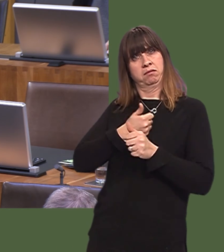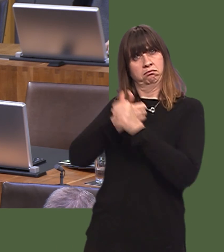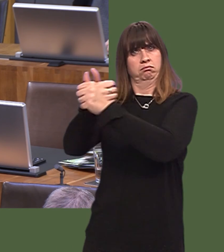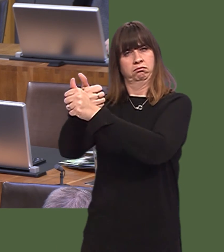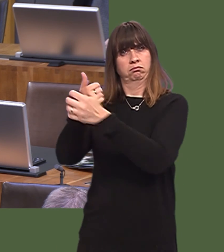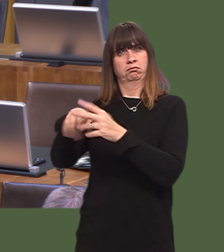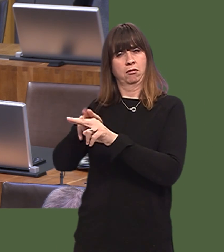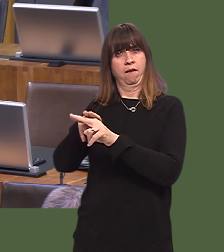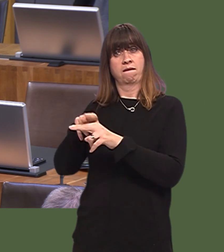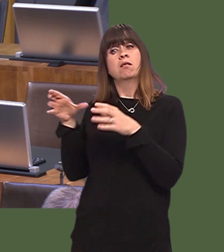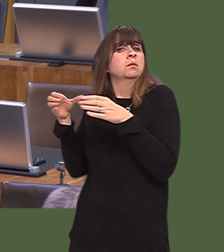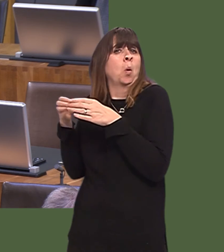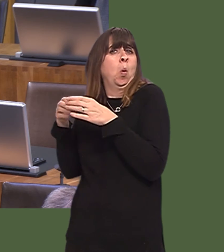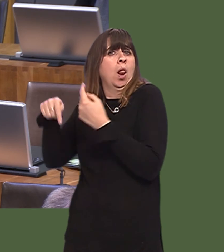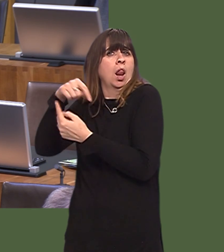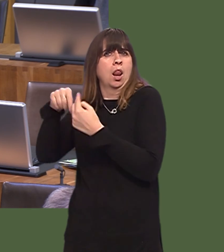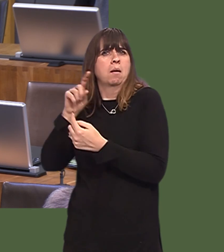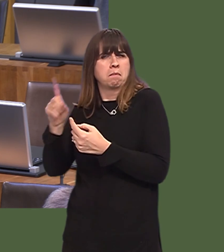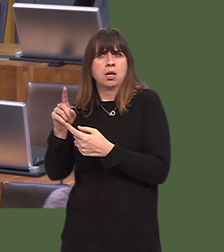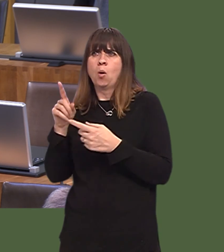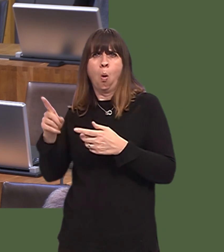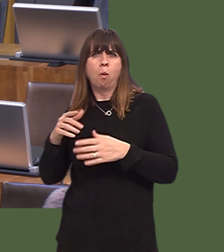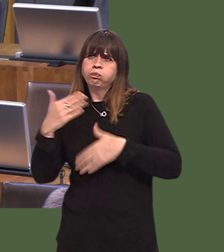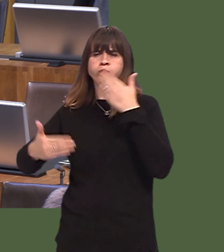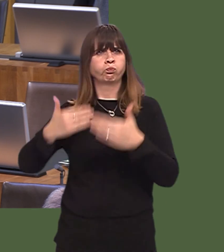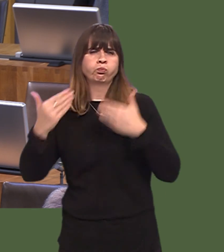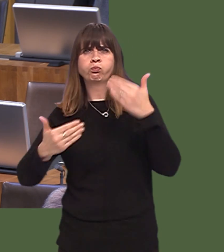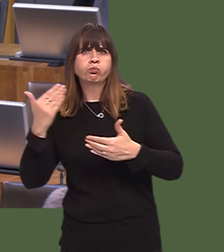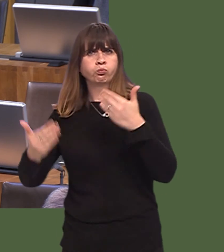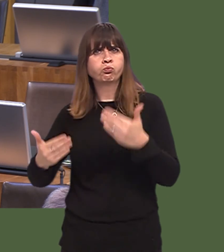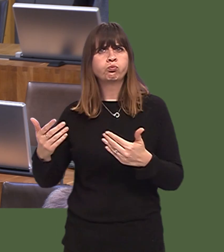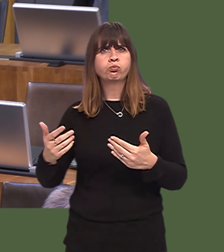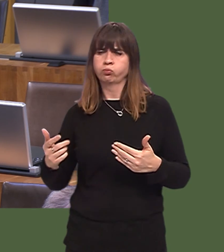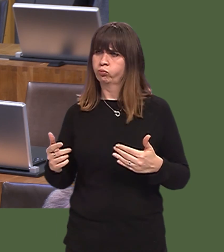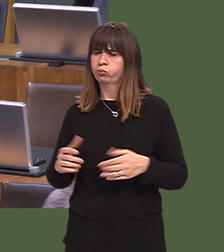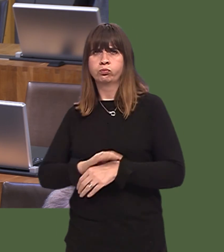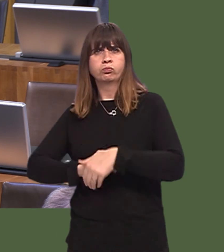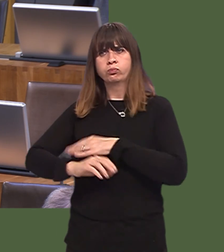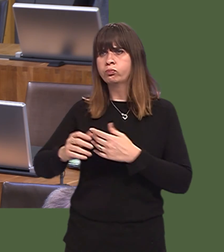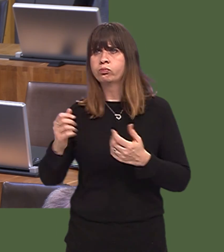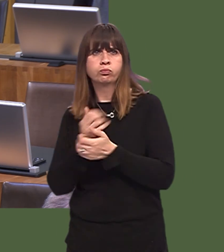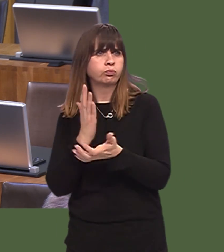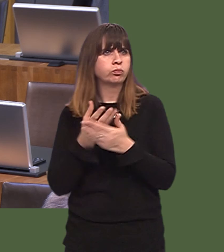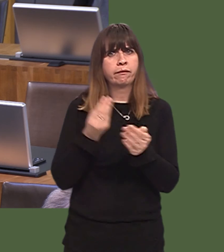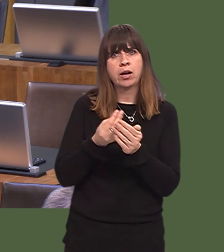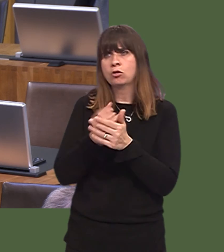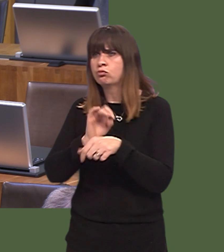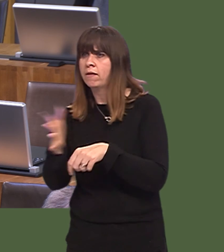The unit is not a big unit, but it does play a leadership role and draws on considerable support from all audit, assurance and finance professionals.